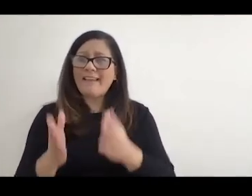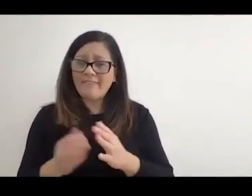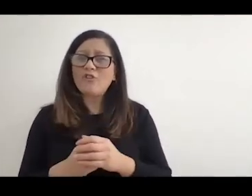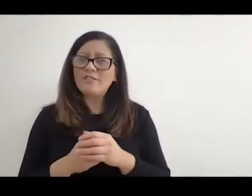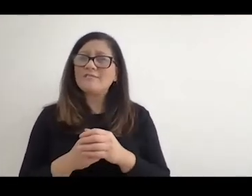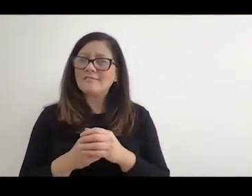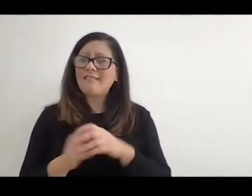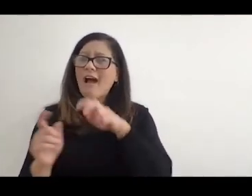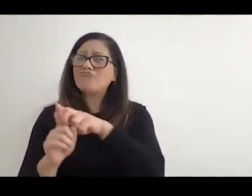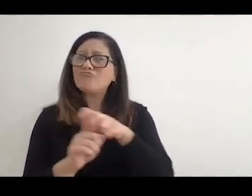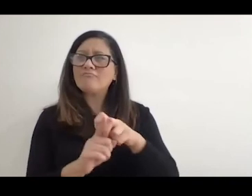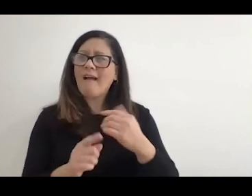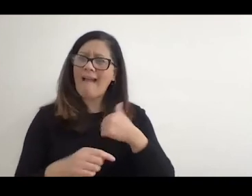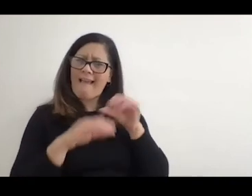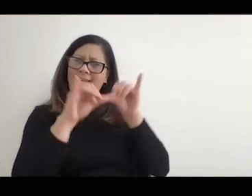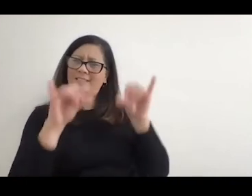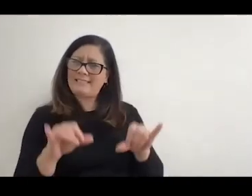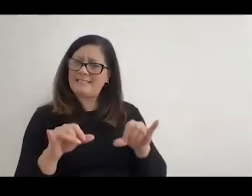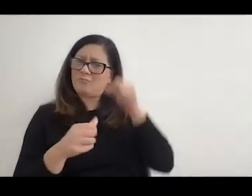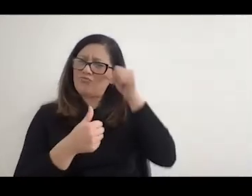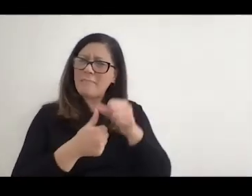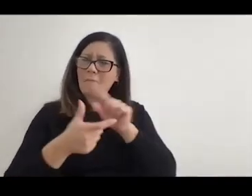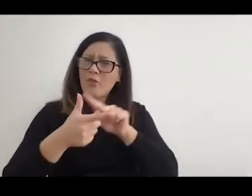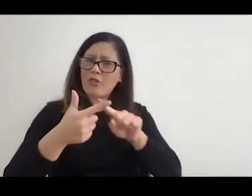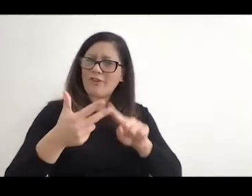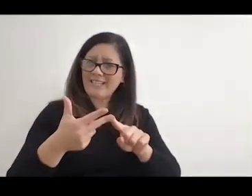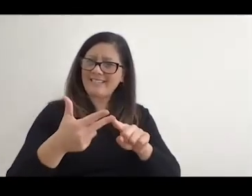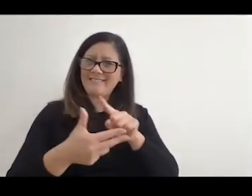accessible, smart, fashionable and this one guy was like, well, you trademarked it.